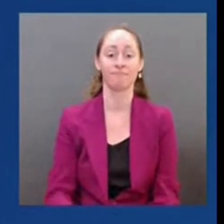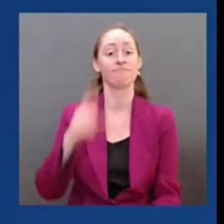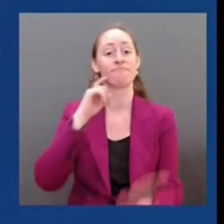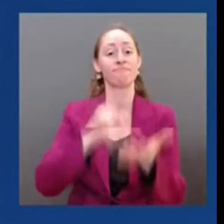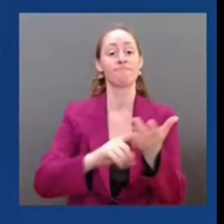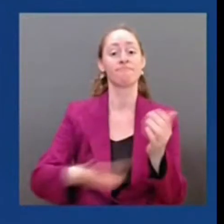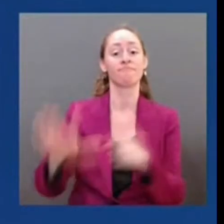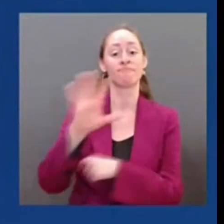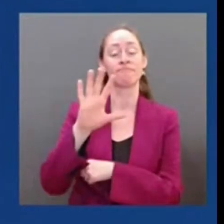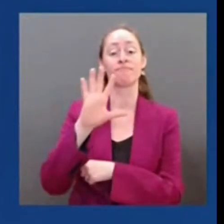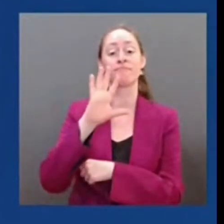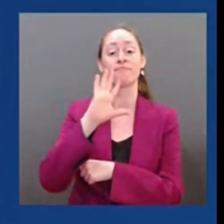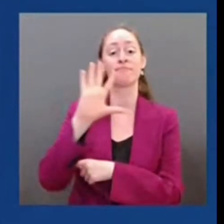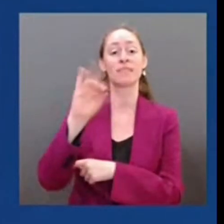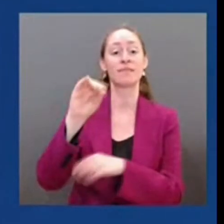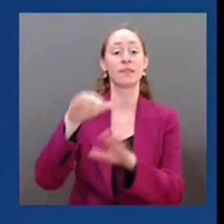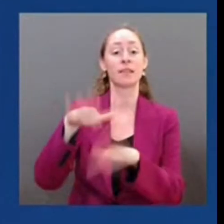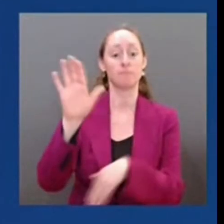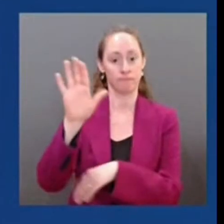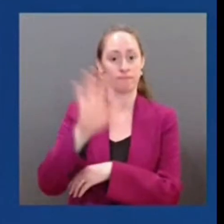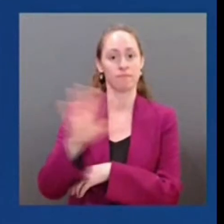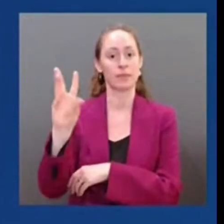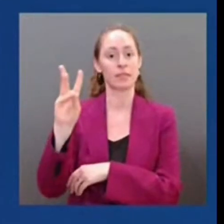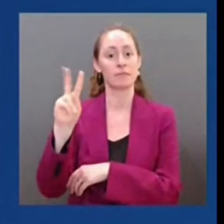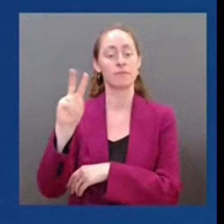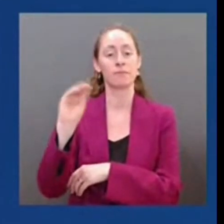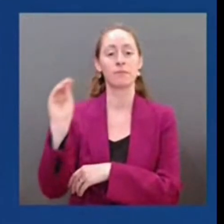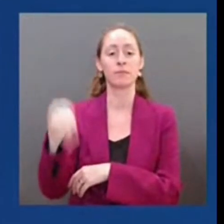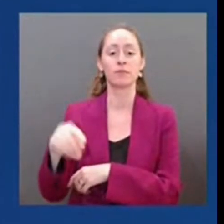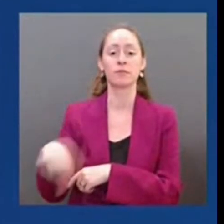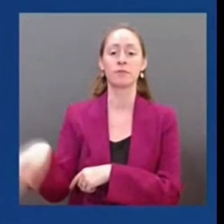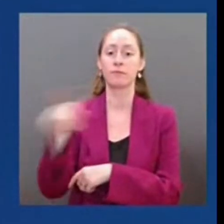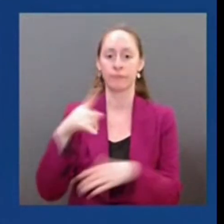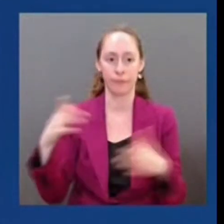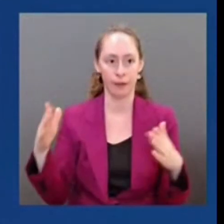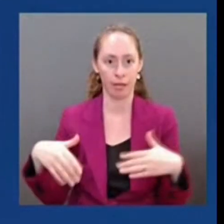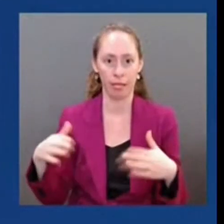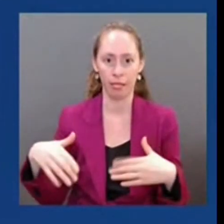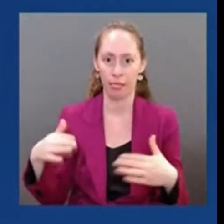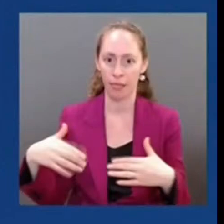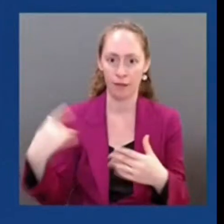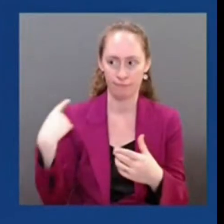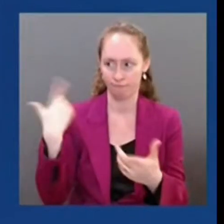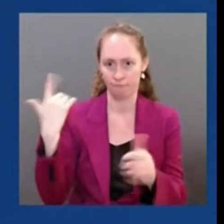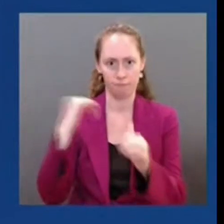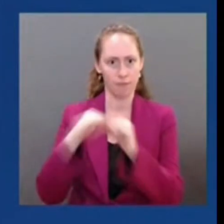AMONG THOSE 50 TO 64, 62% VE T RECEIVED A COVID-19 VACCINE